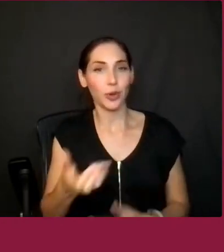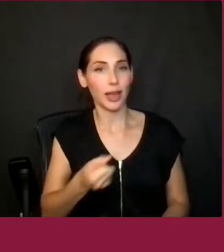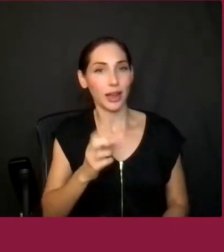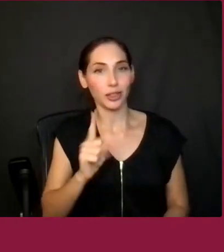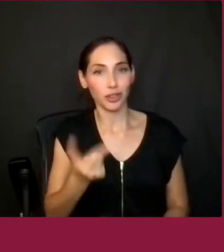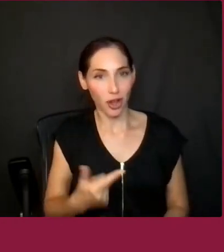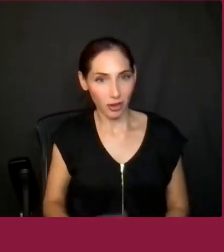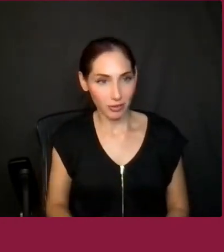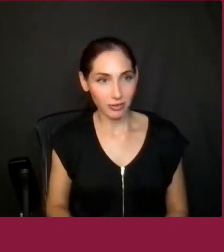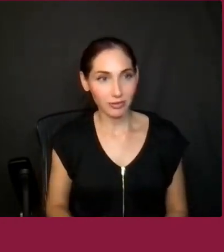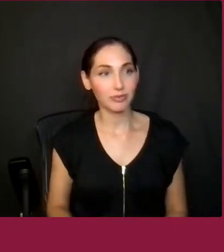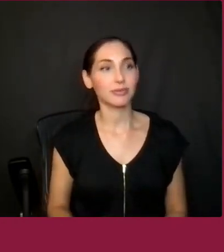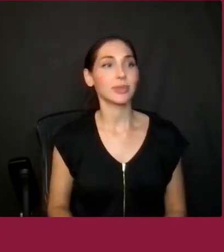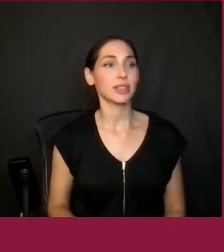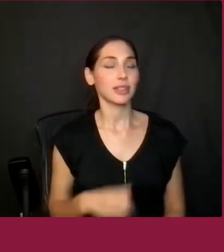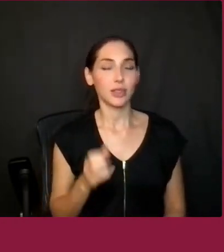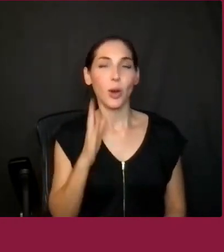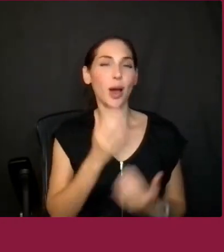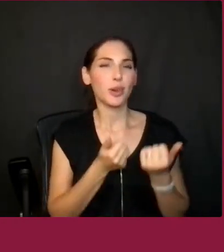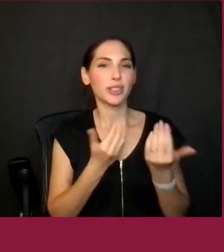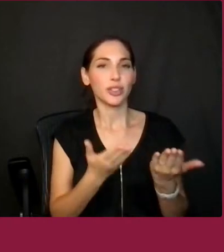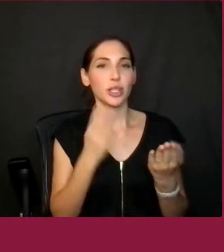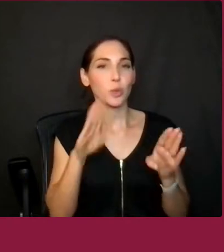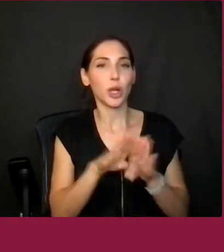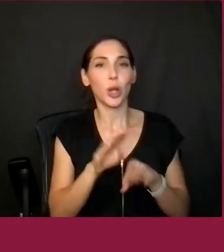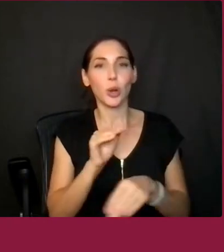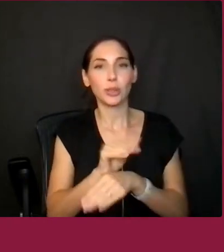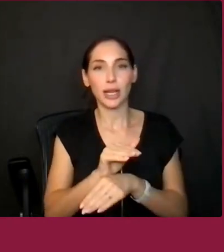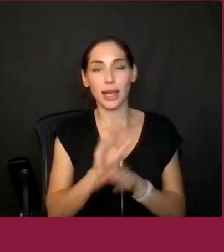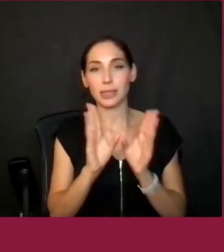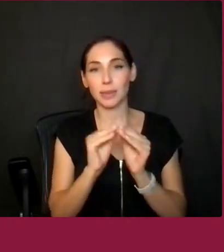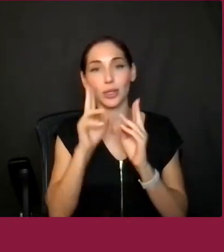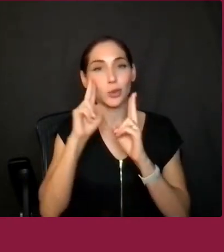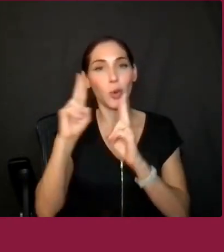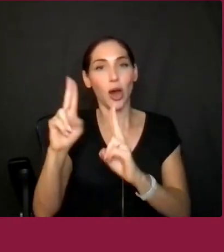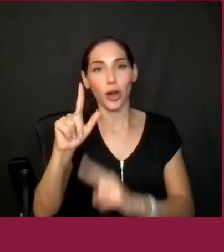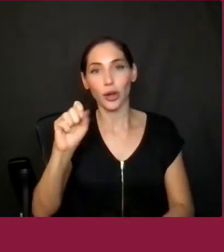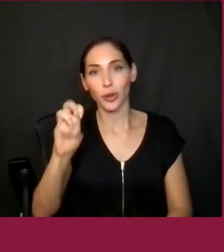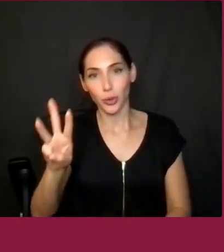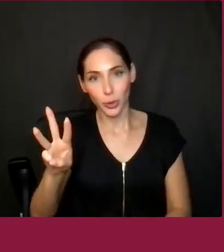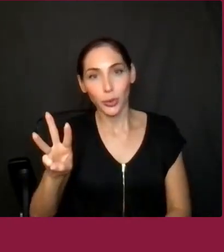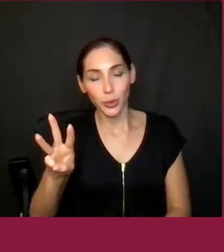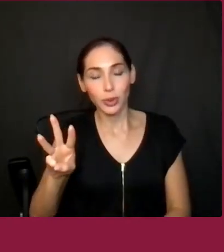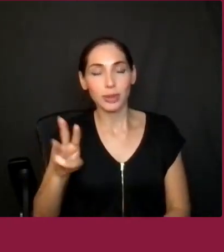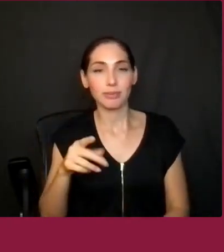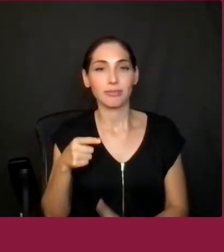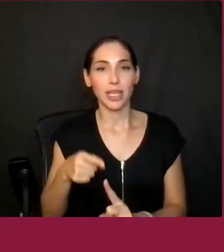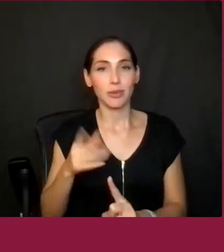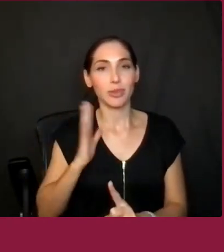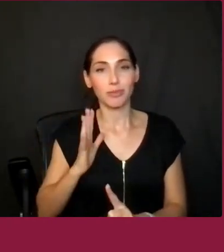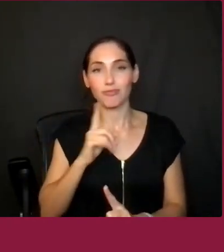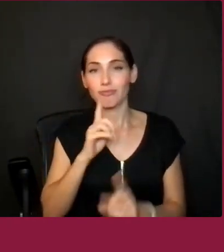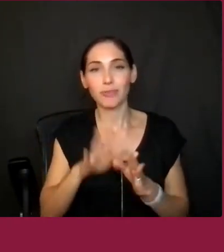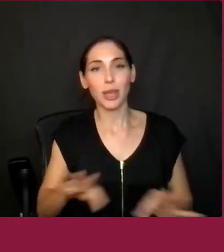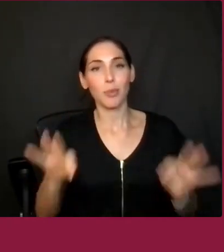So I, I would suggest that we close tonight's meeting in honor of Lew, um, He was very important to the college and very